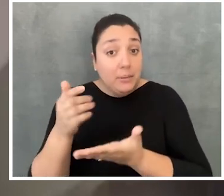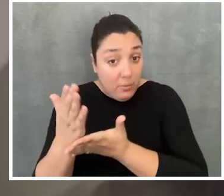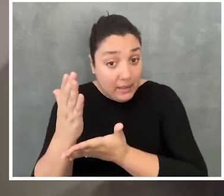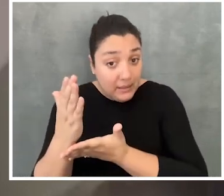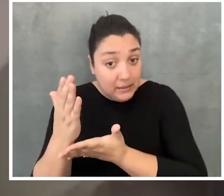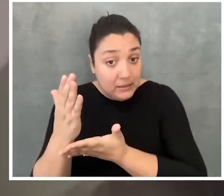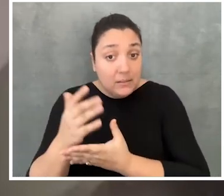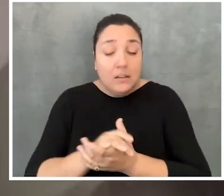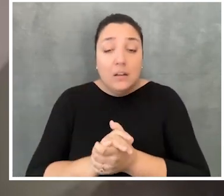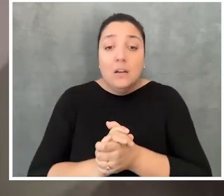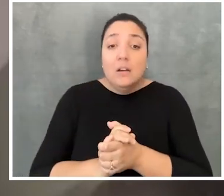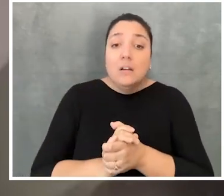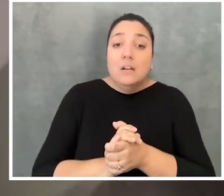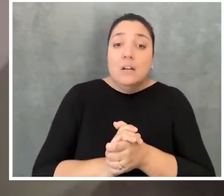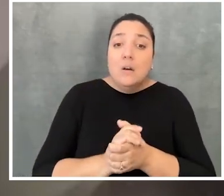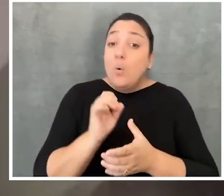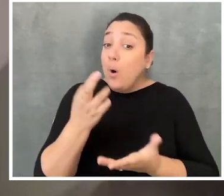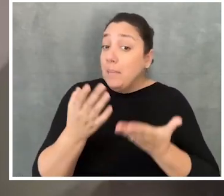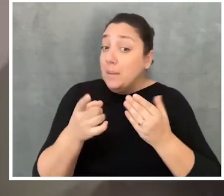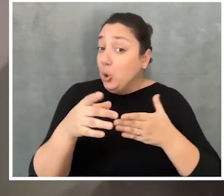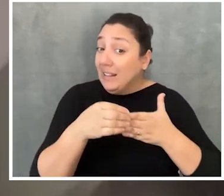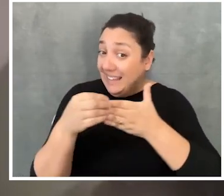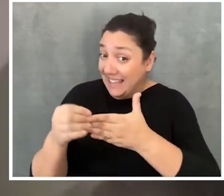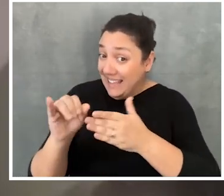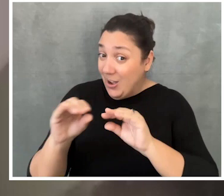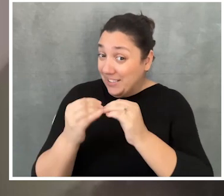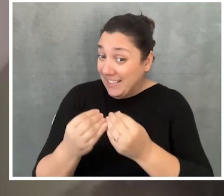or are leading an organization, please go and check that out